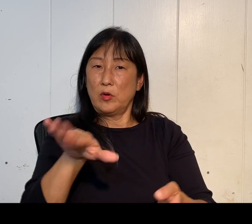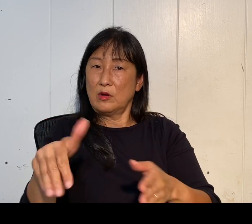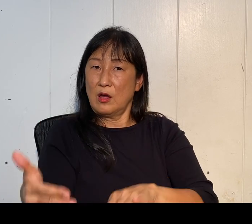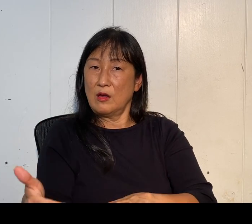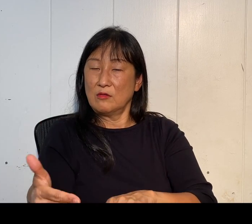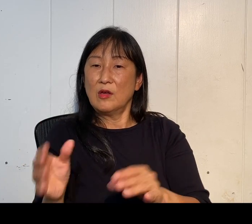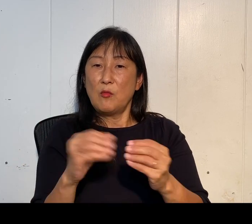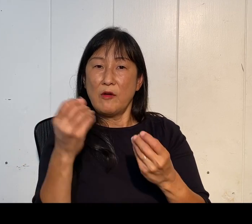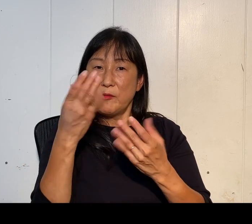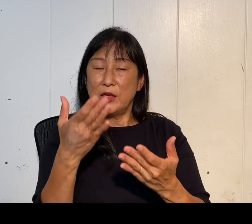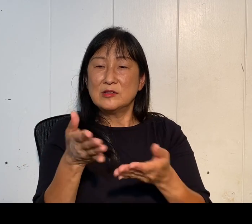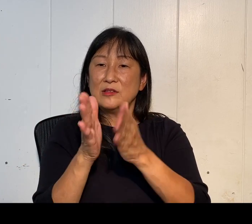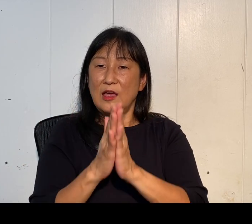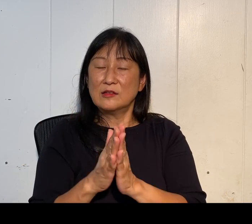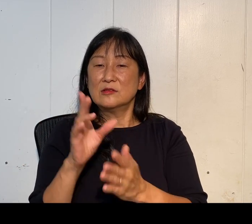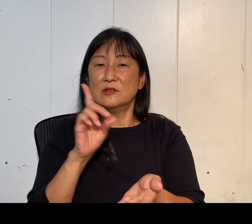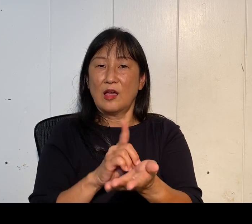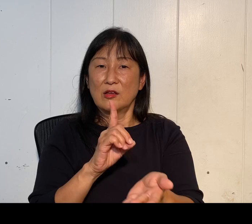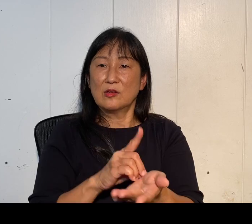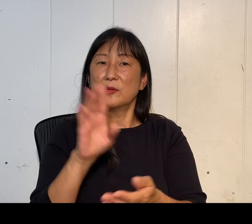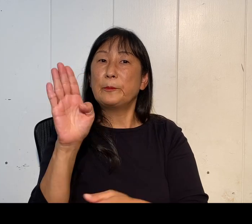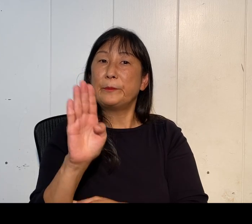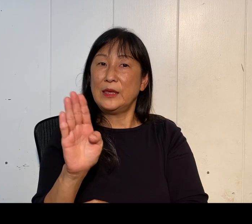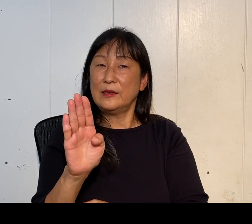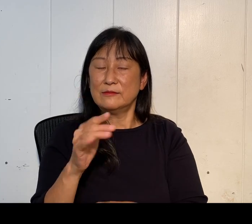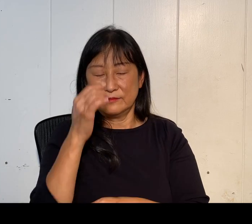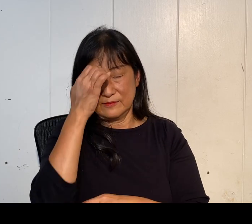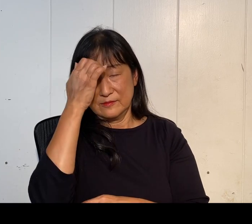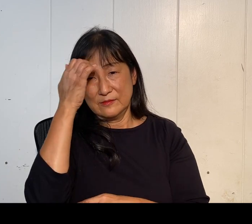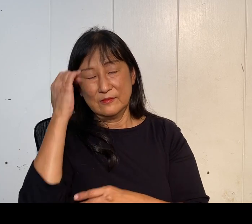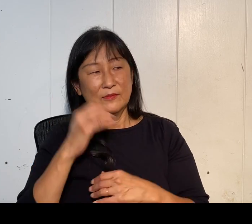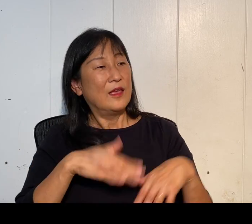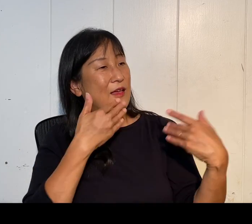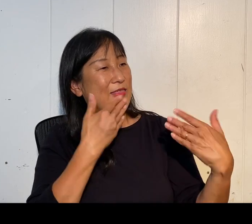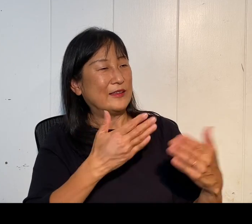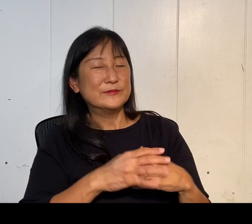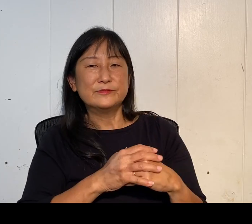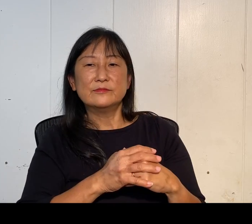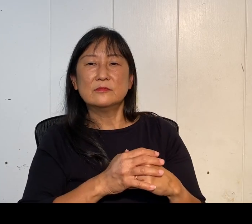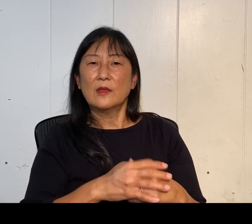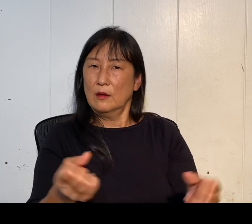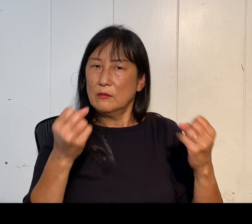death. For more, let’s bring back Dr. Berreman for Ask Dr. B Thanks, Elton